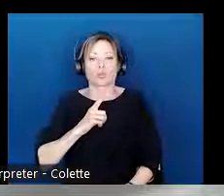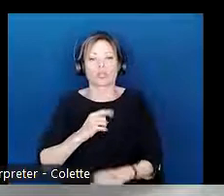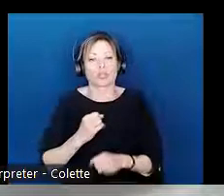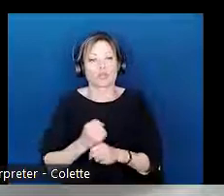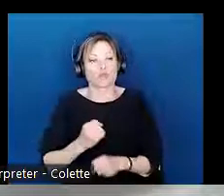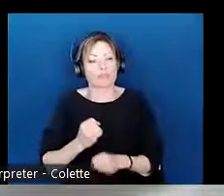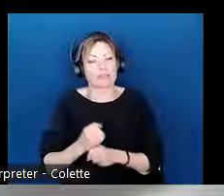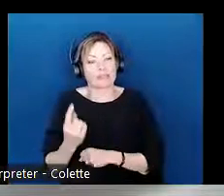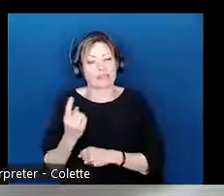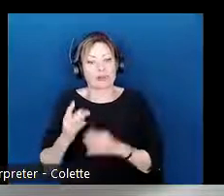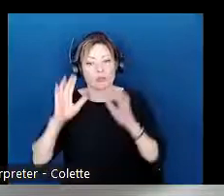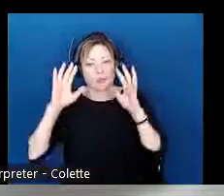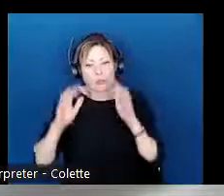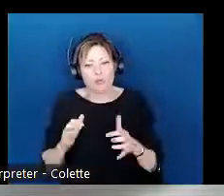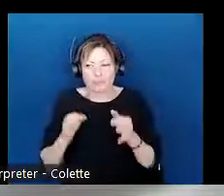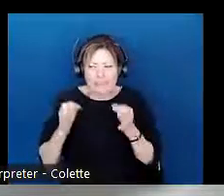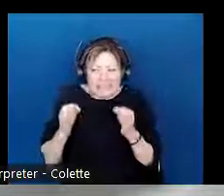um particularly children and how that had affected them